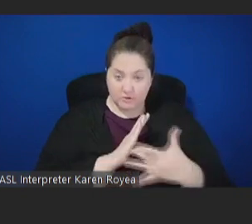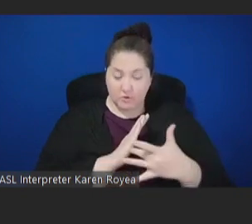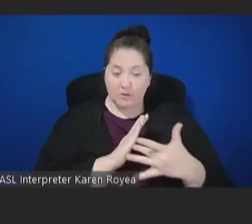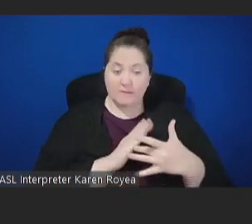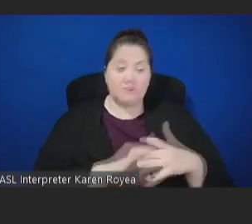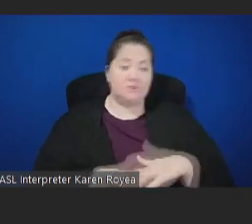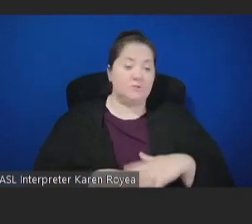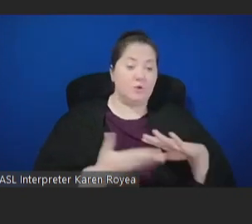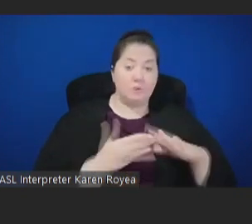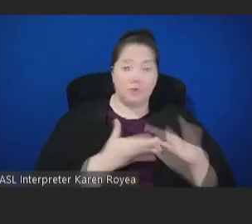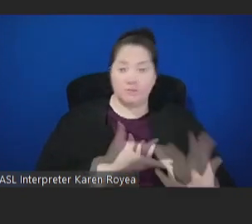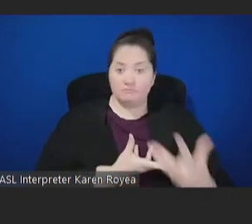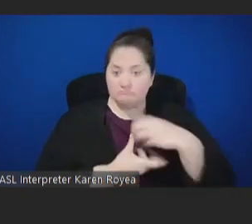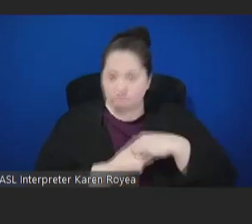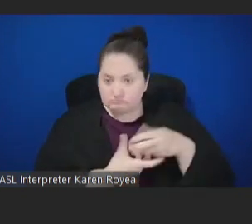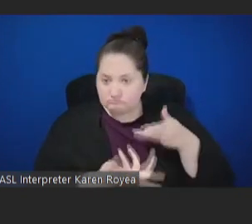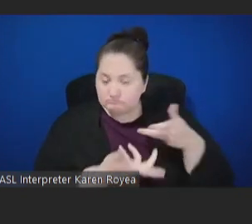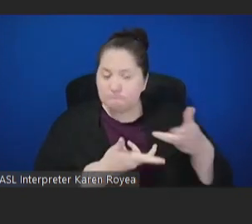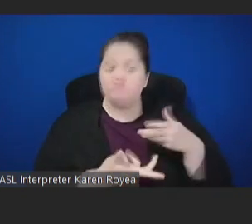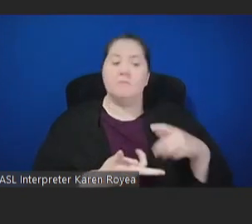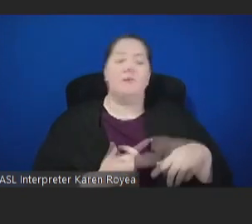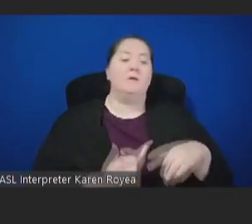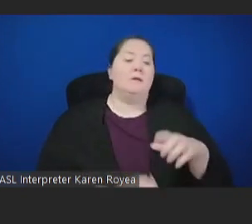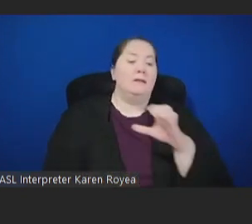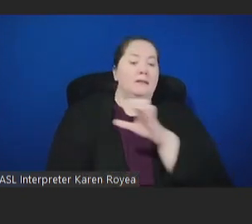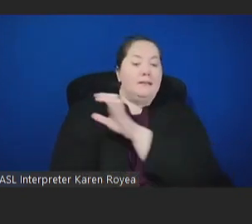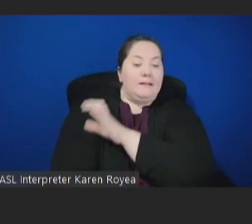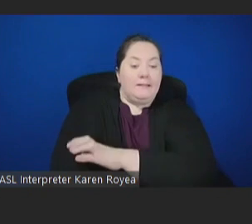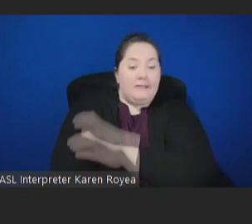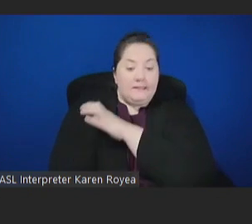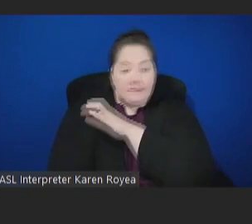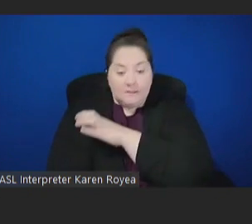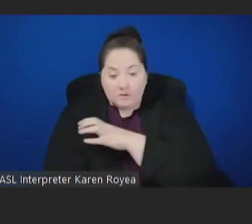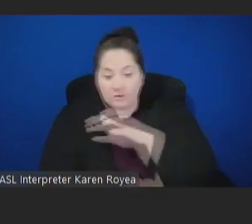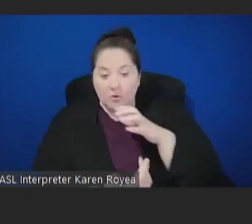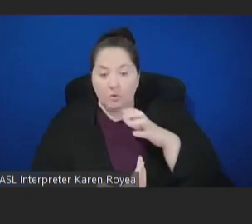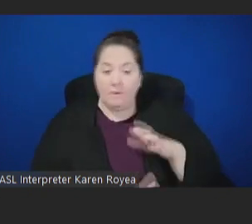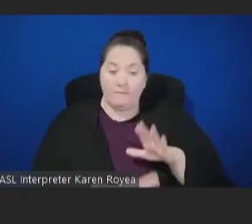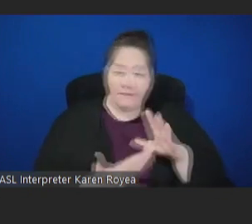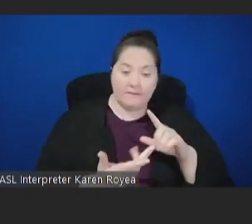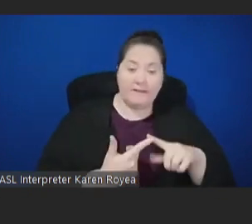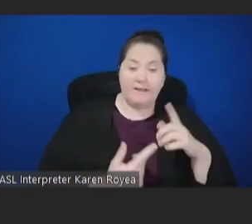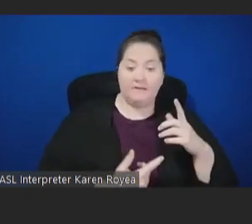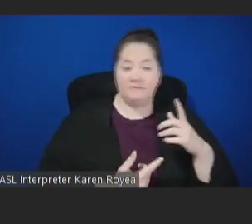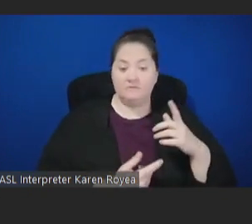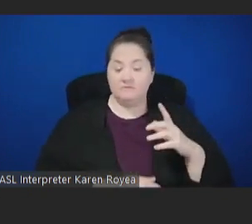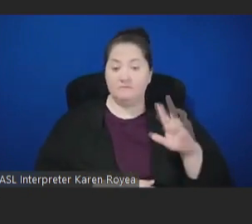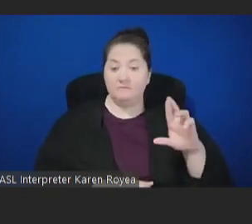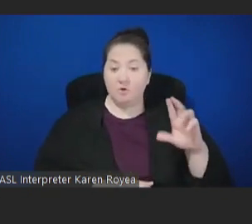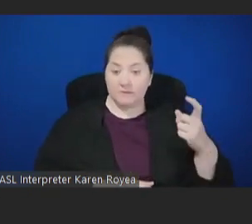engagement, clinical, nursing, and pharmacy practices include identification of vaccine